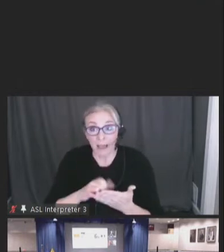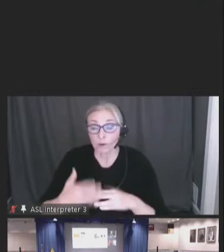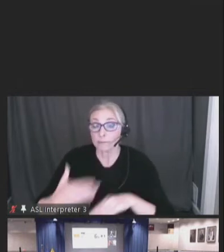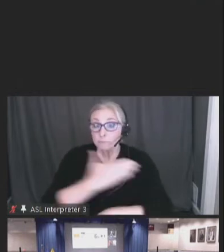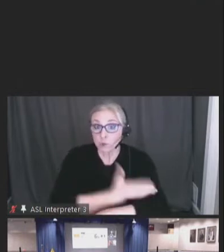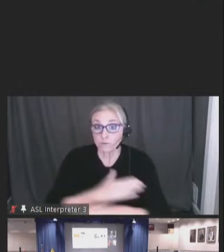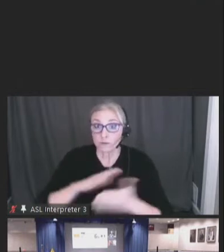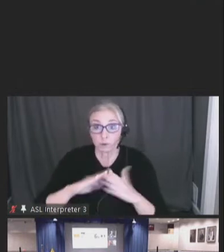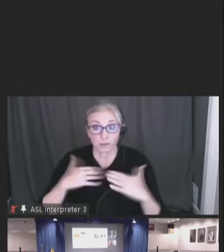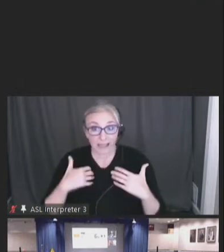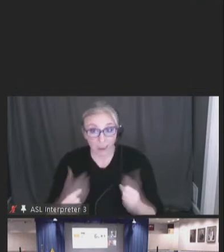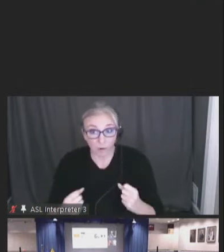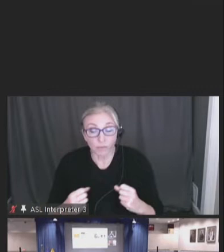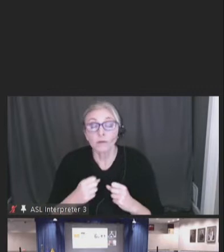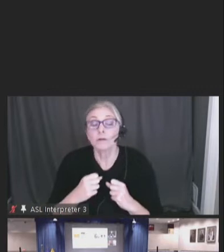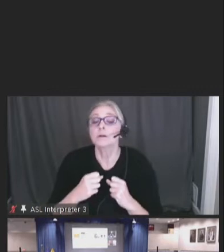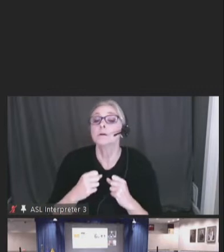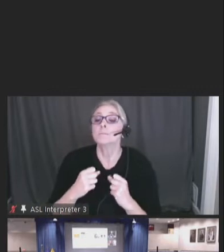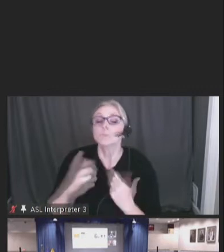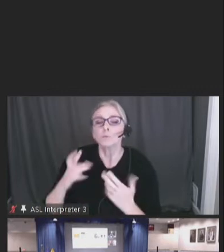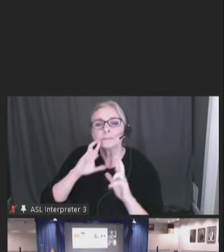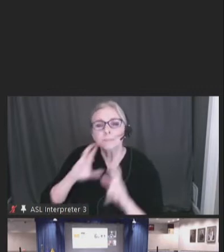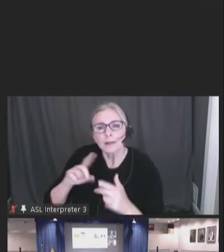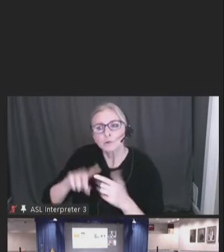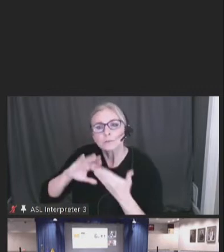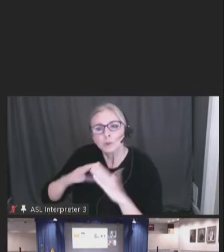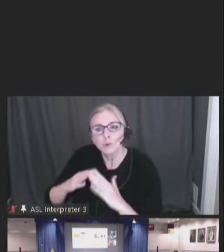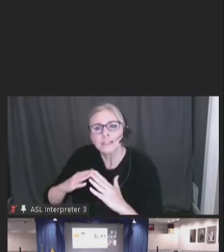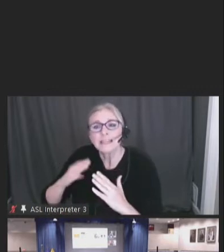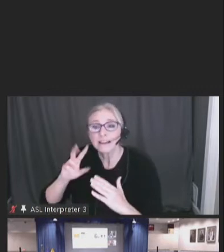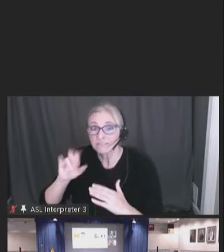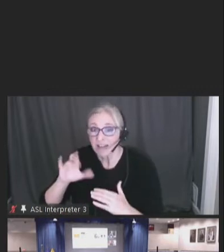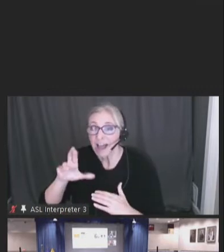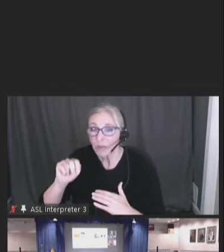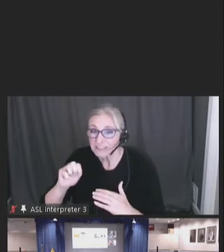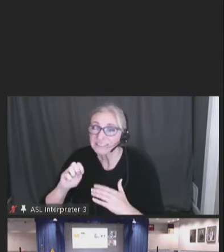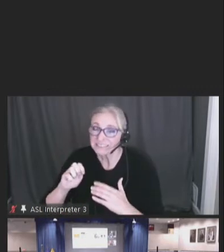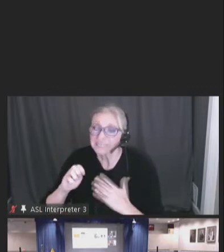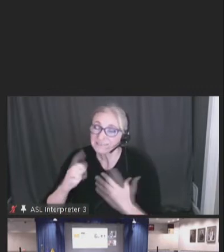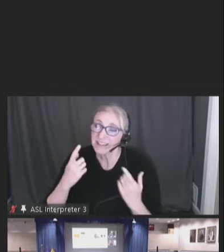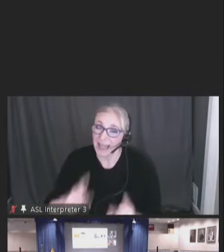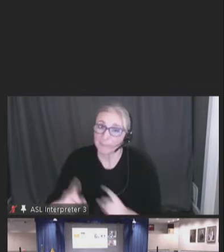We were also responding to community violence at that moment. And I just want to recognize